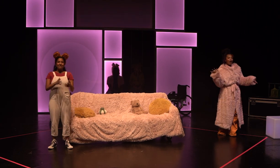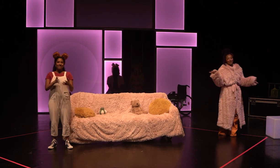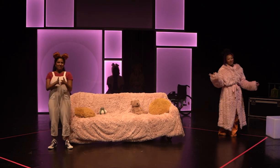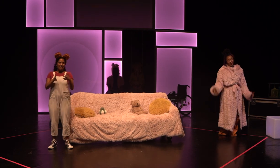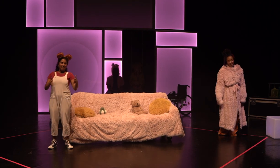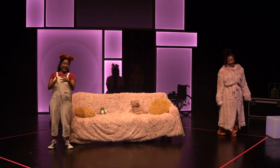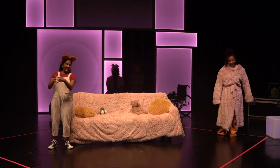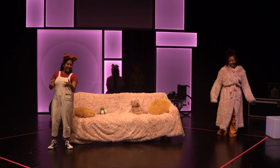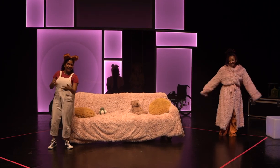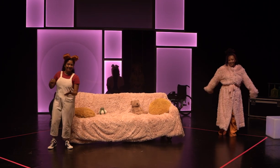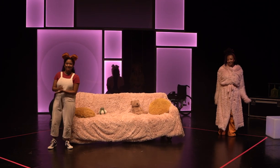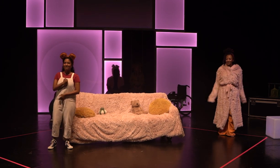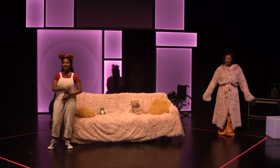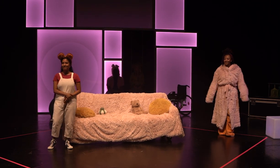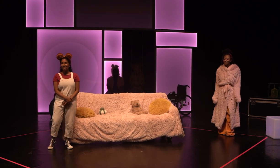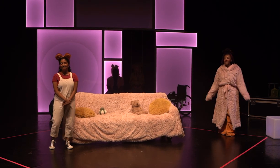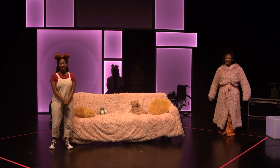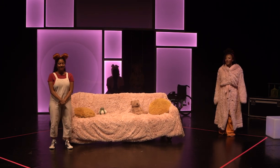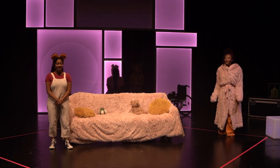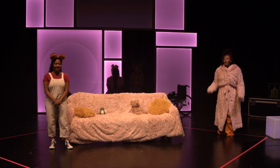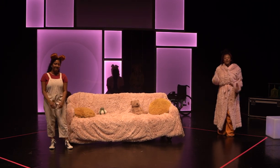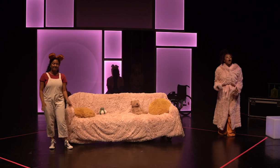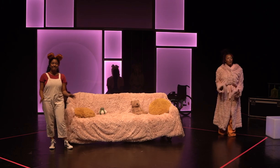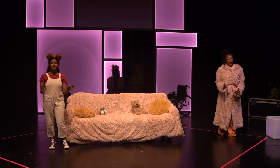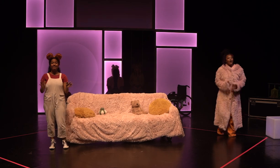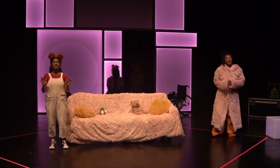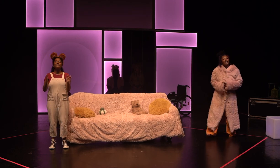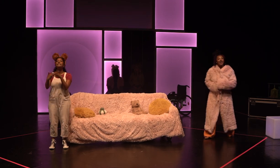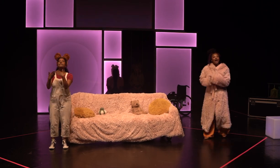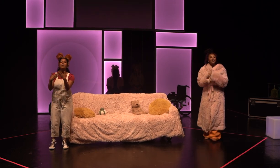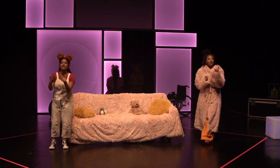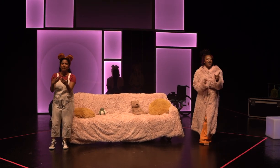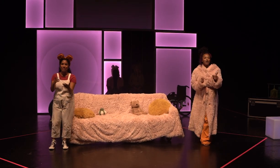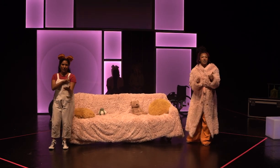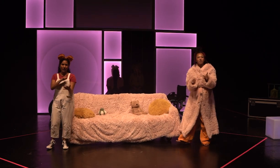they were two sizes too big. But you know what? I still reckon it